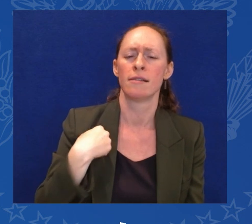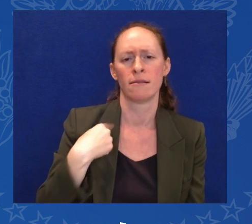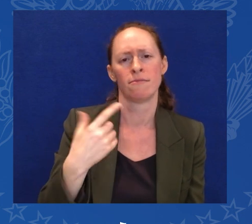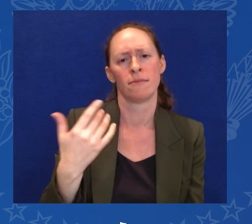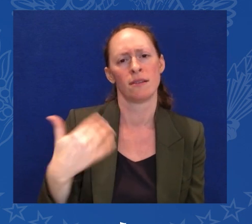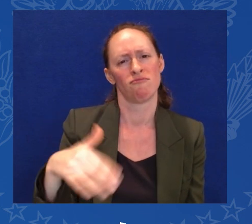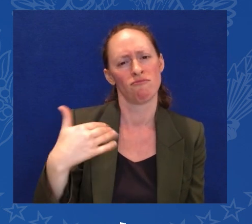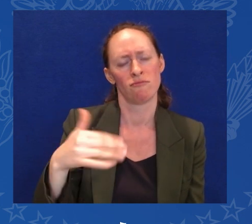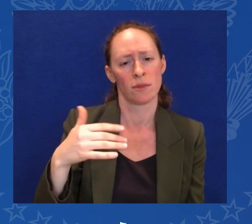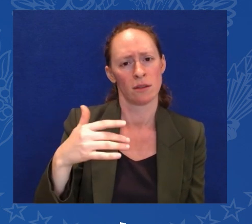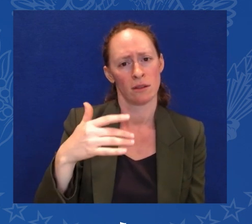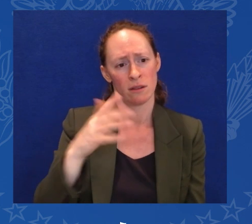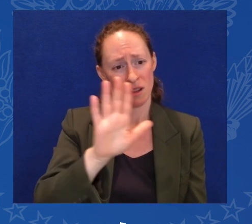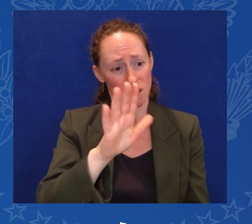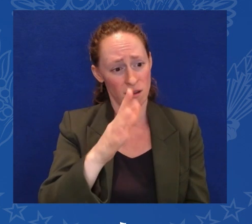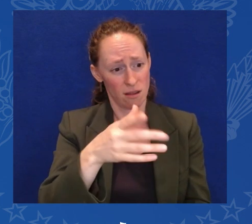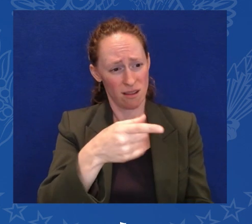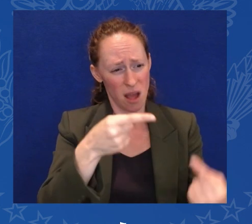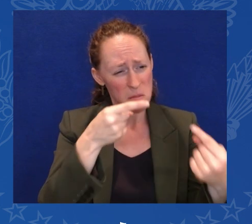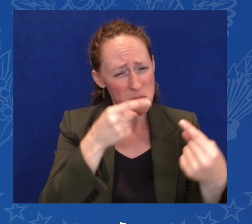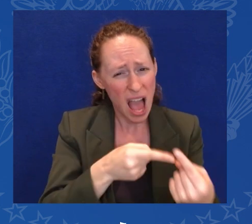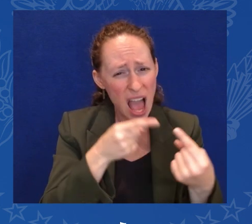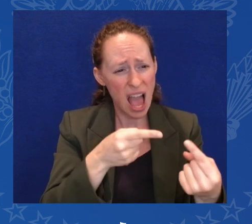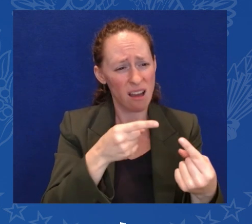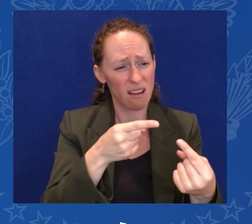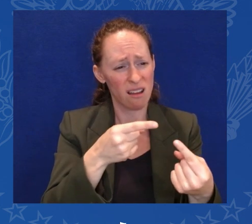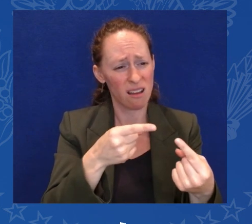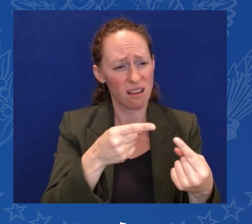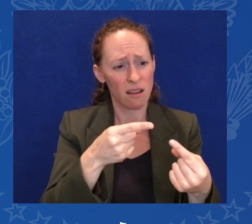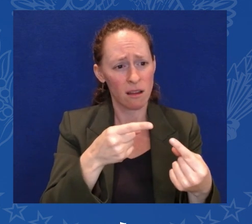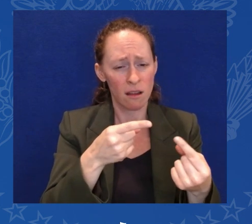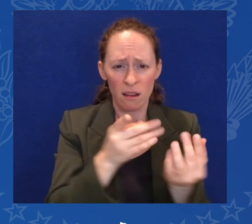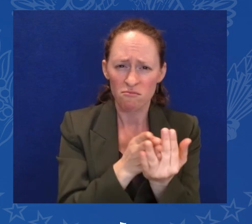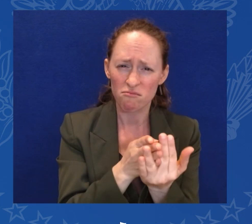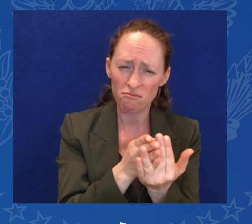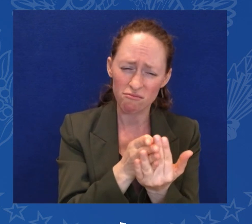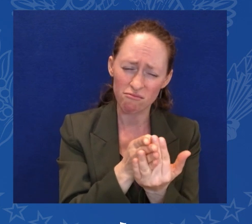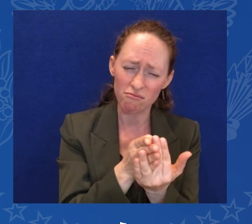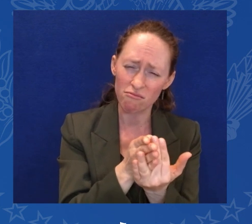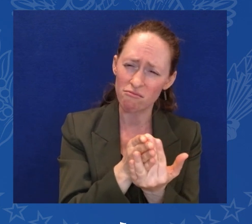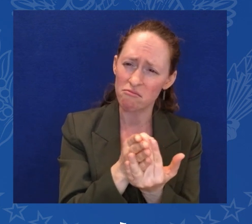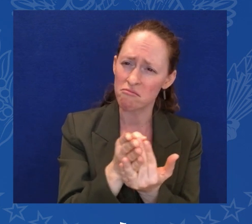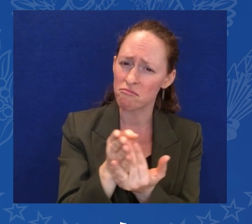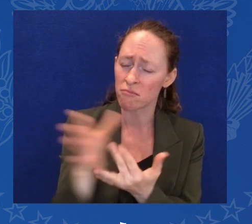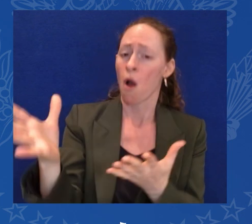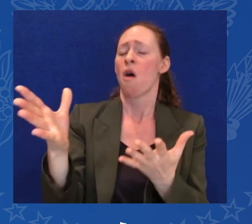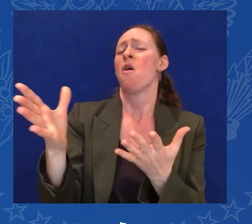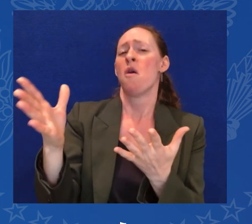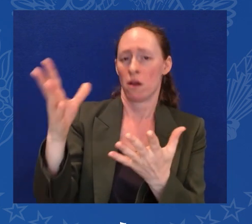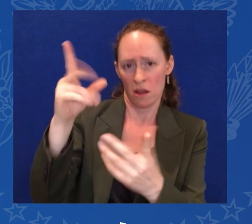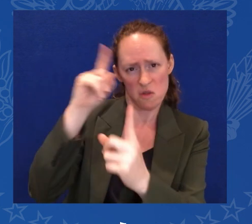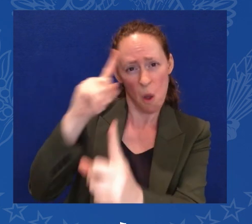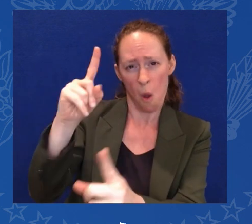That's a -- that's a remarkable thing, it seems to me. Insisting on an open caset [sic] -- casket for her murdered